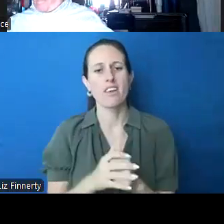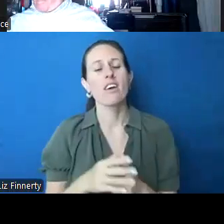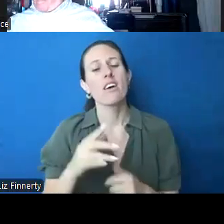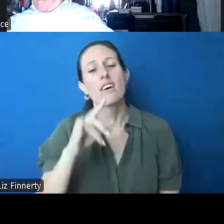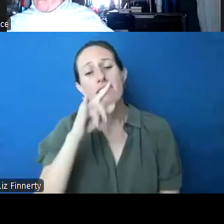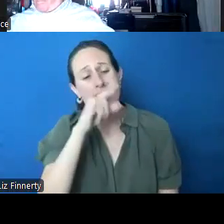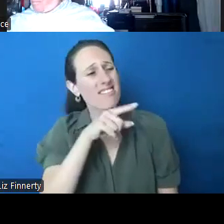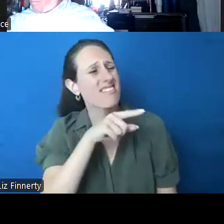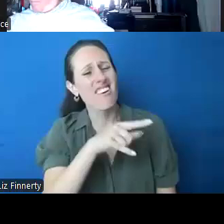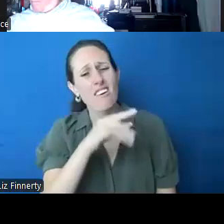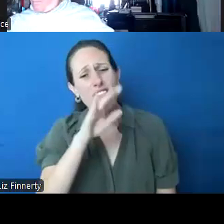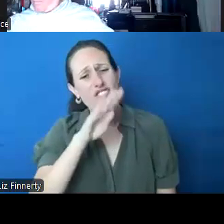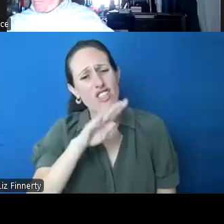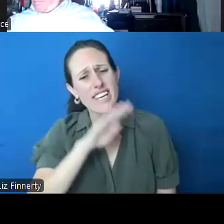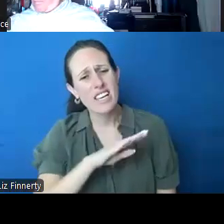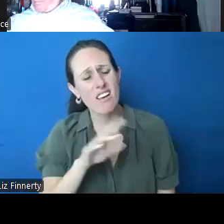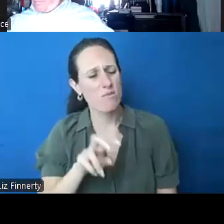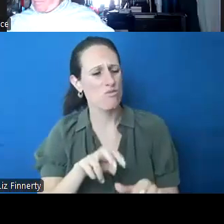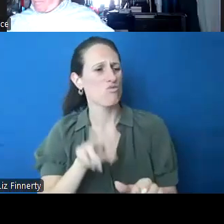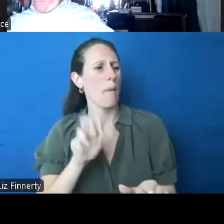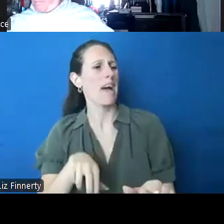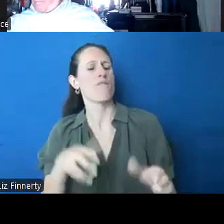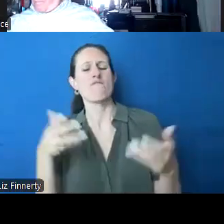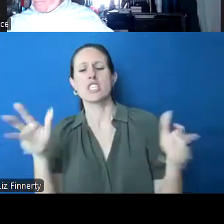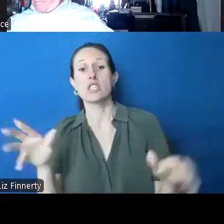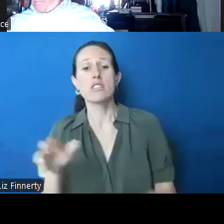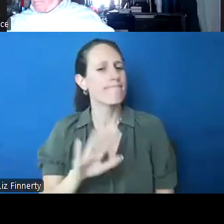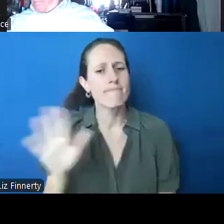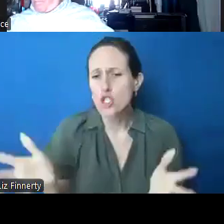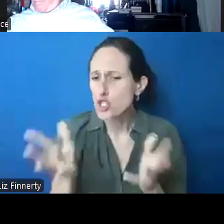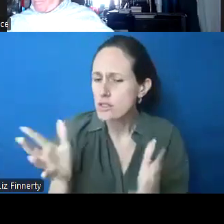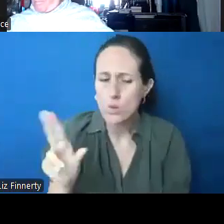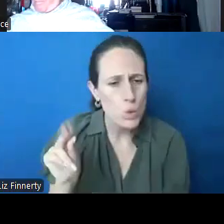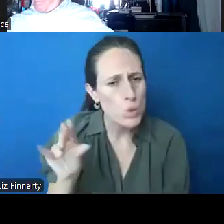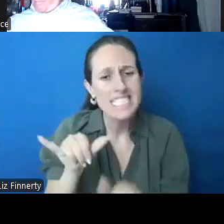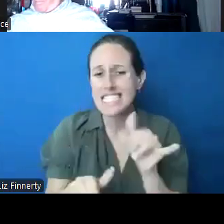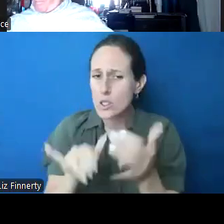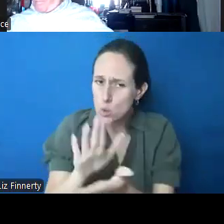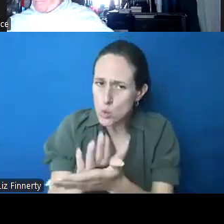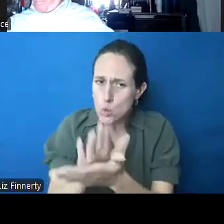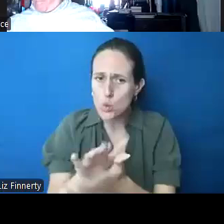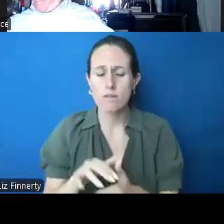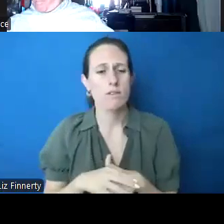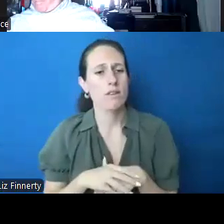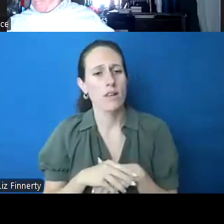and my advice is never do that. I use myself as an example. I graduate maybe 20 years old from